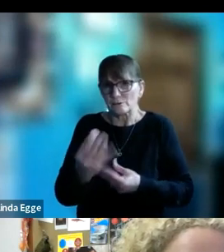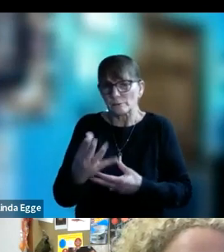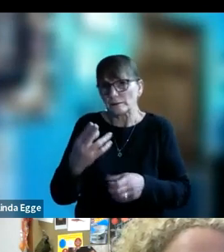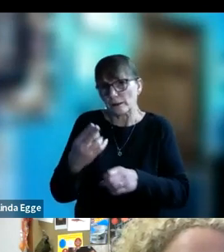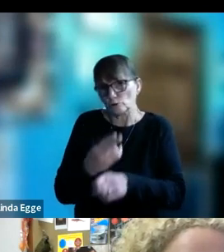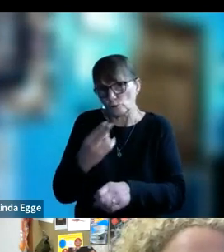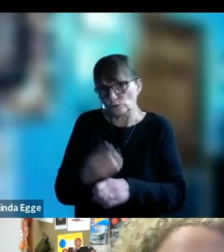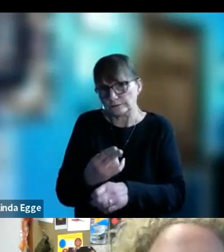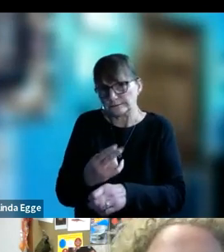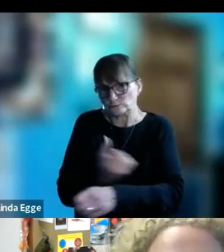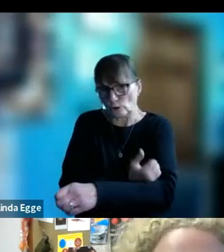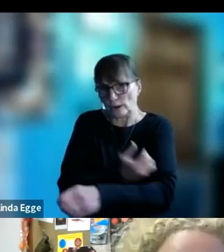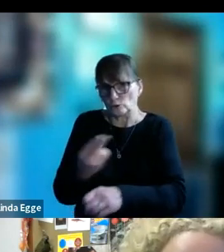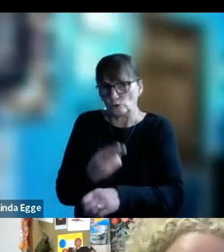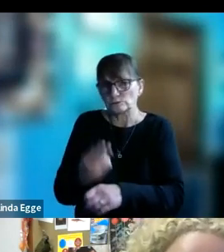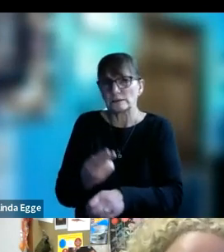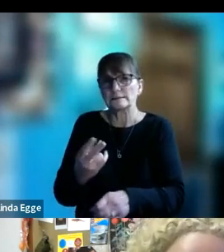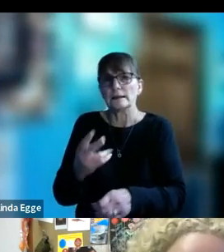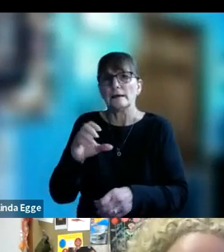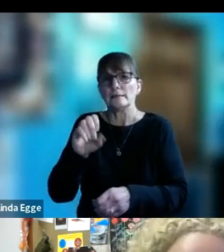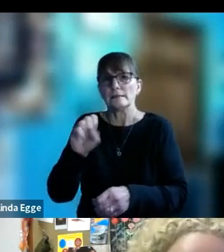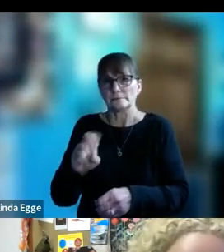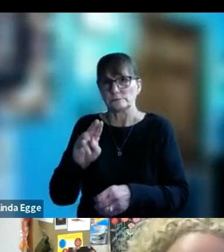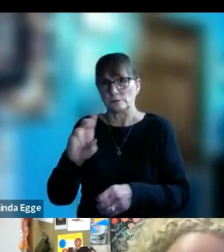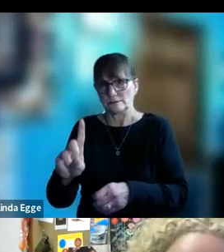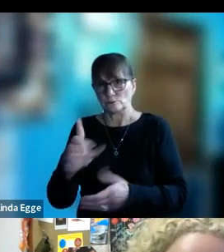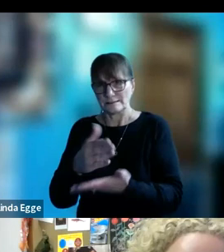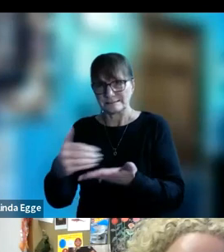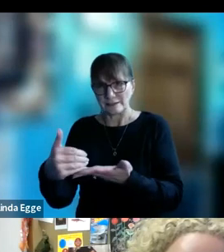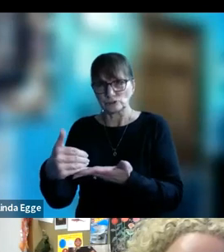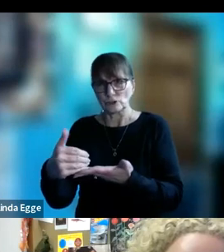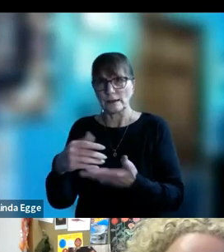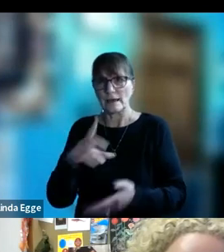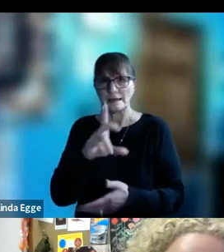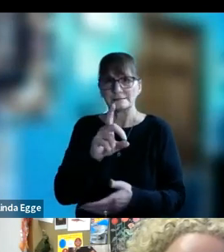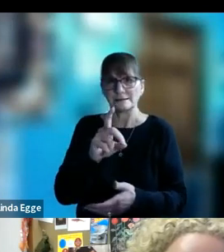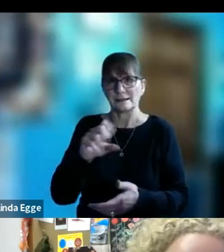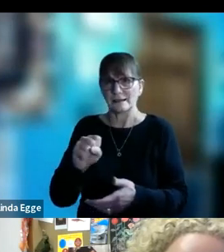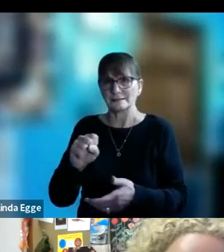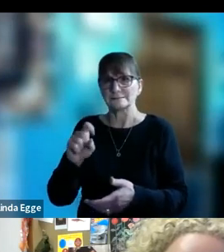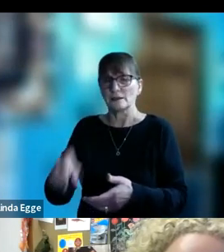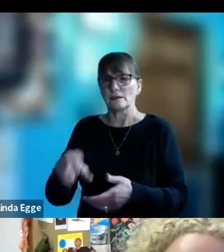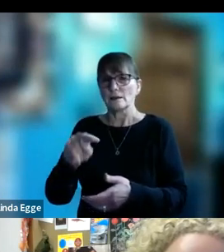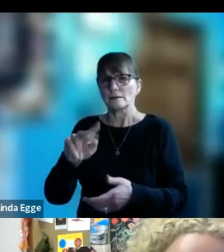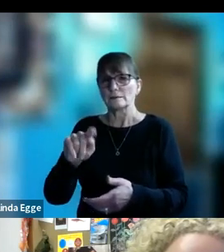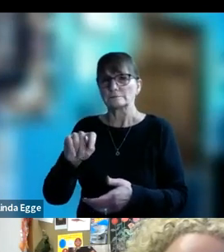into a substance use history section and then DDS, Natasha, they'll determine if it's material or not.